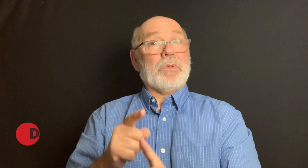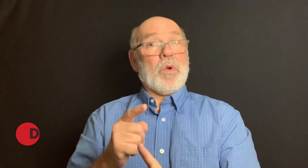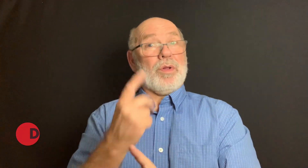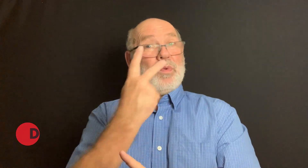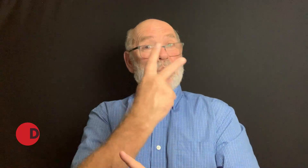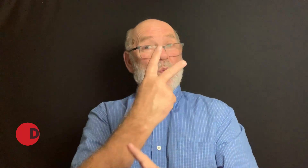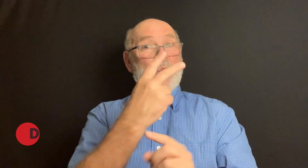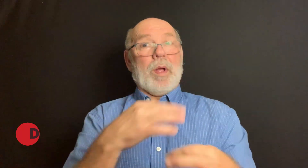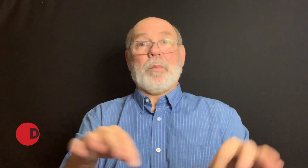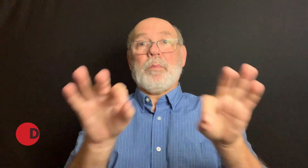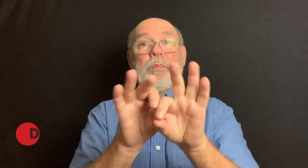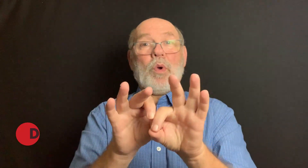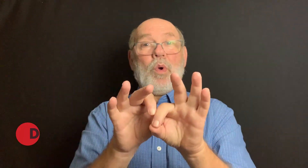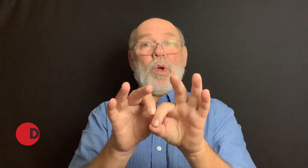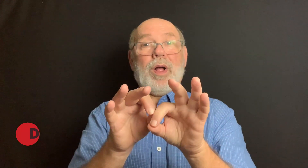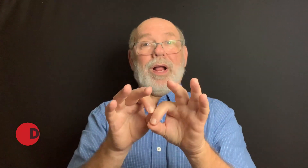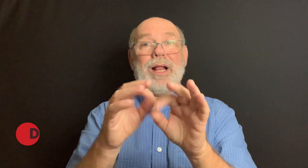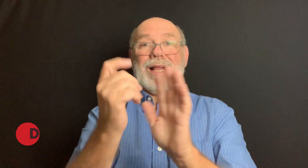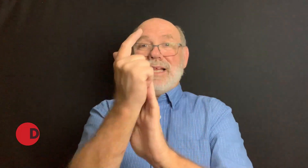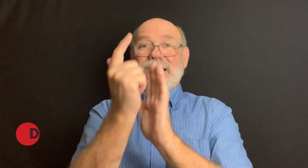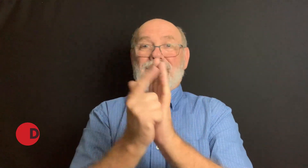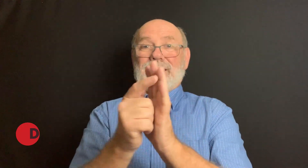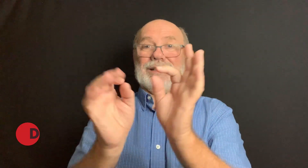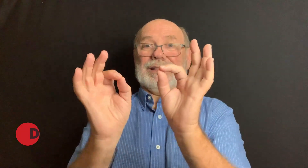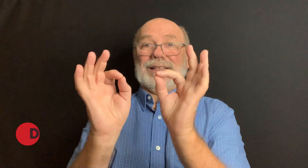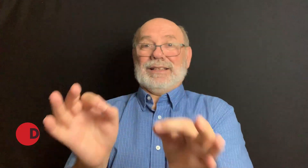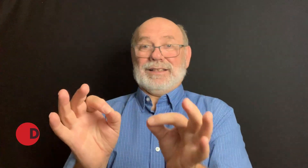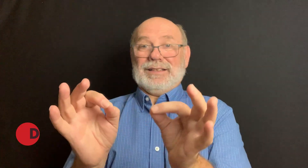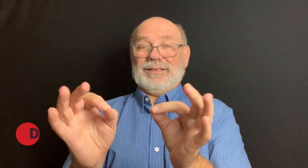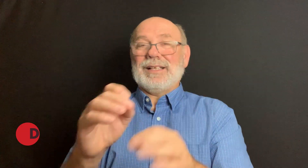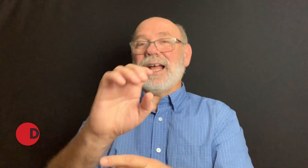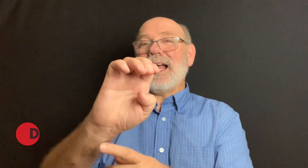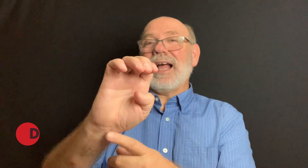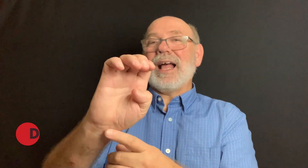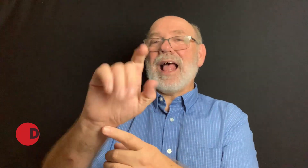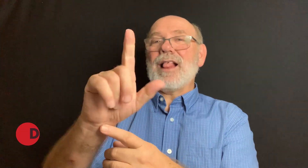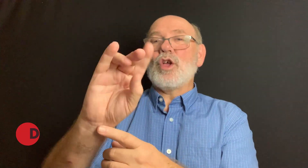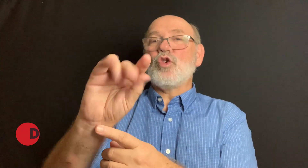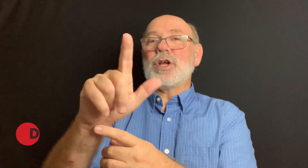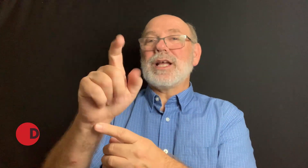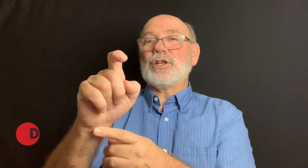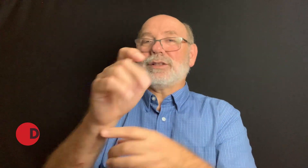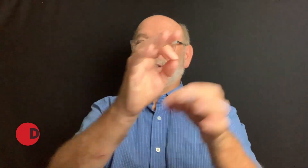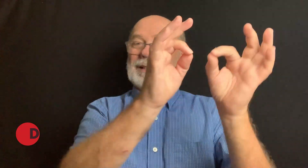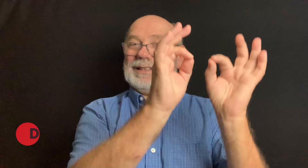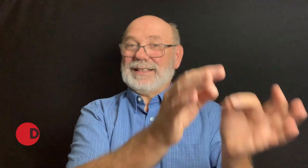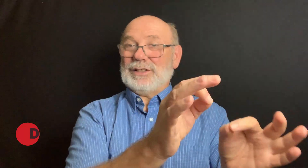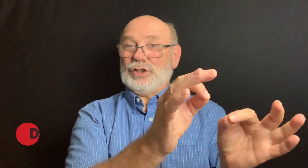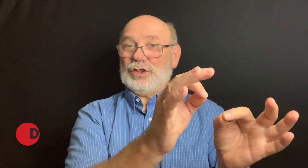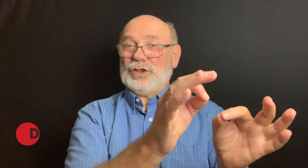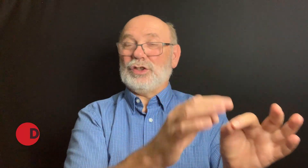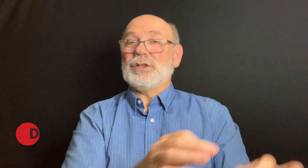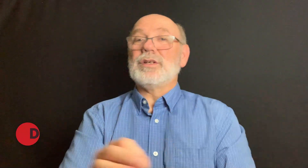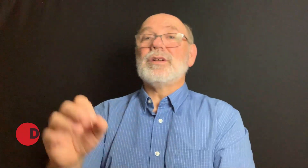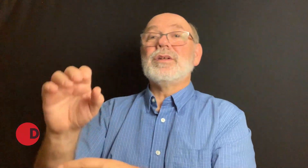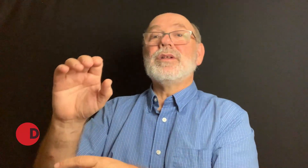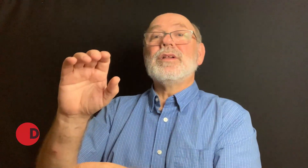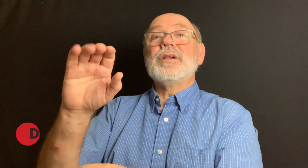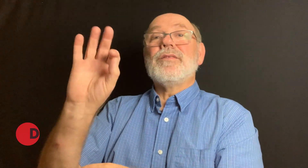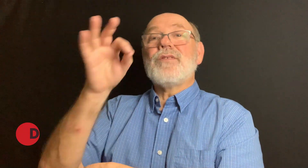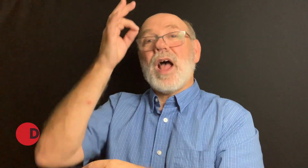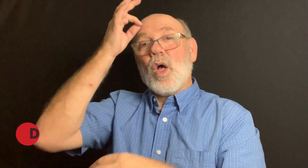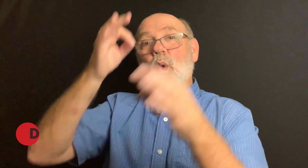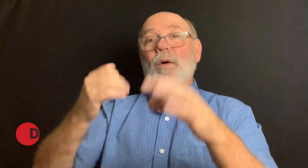These two important legal decisions - the Eldridge decision, and the